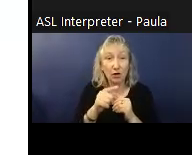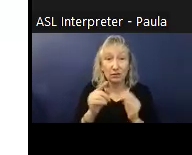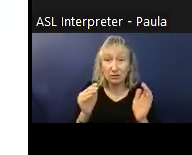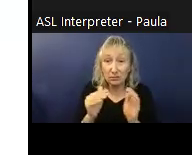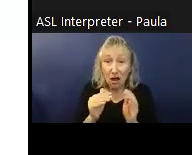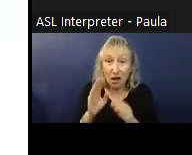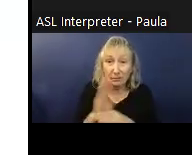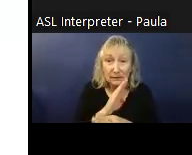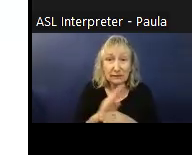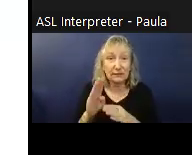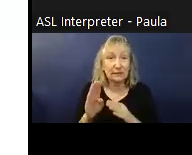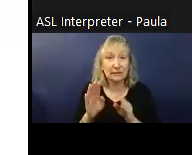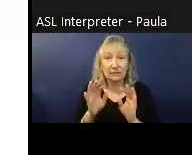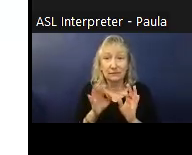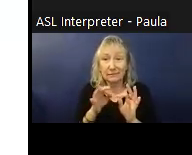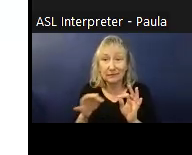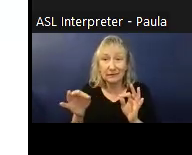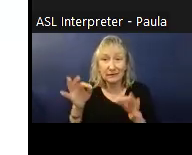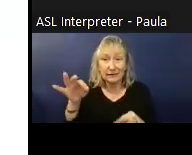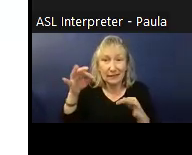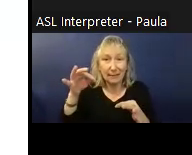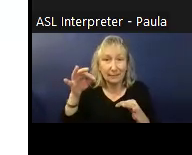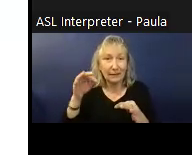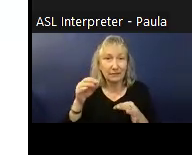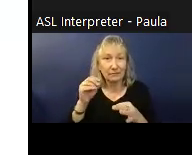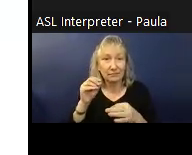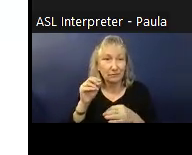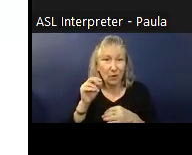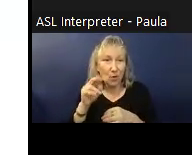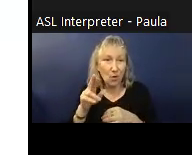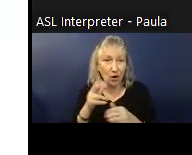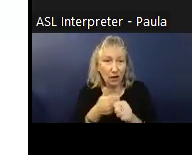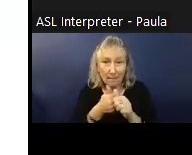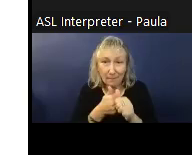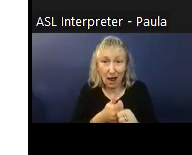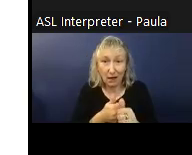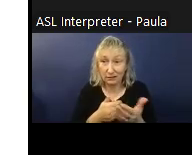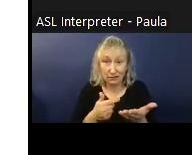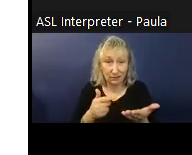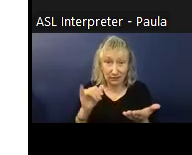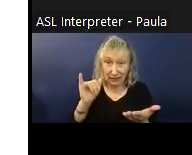So I'll open it up to you on anything that you feel like we missed in there that we should be adding.